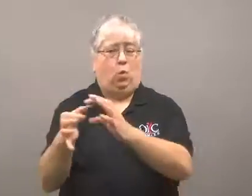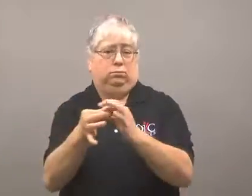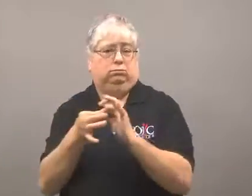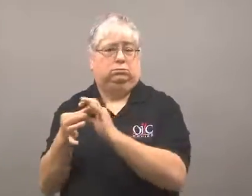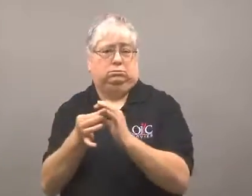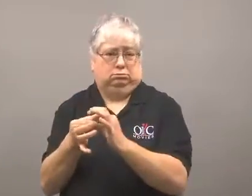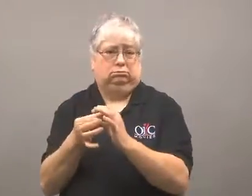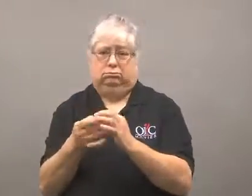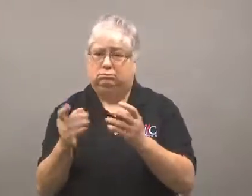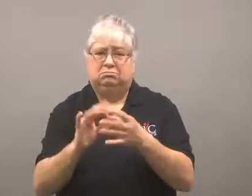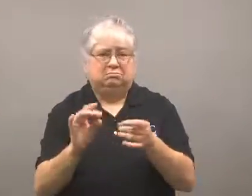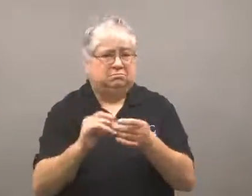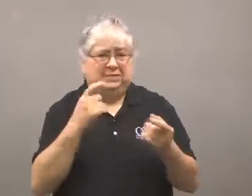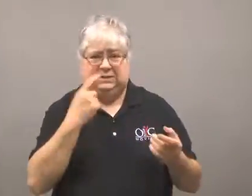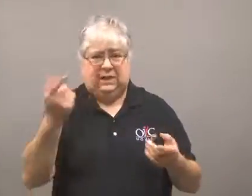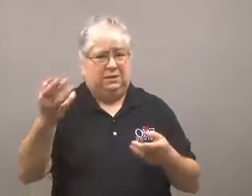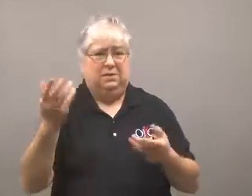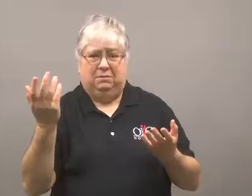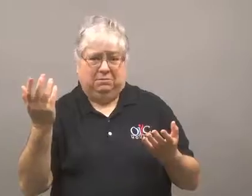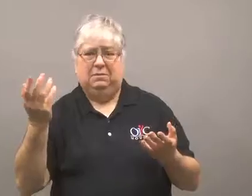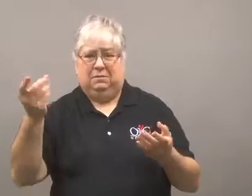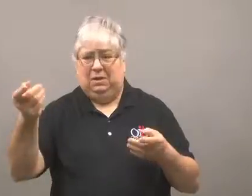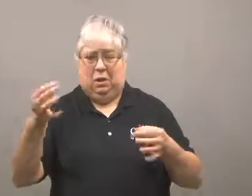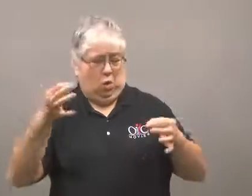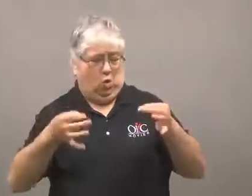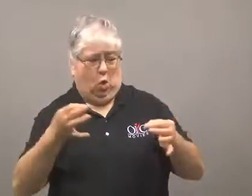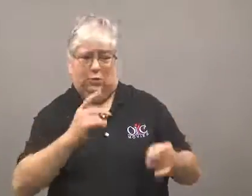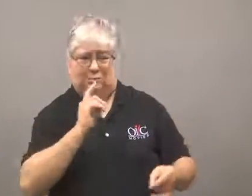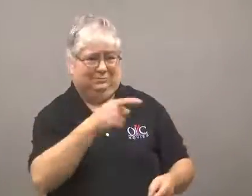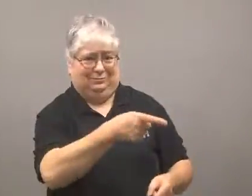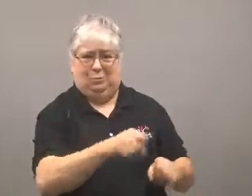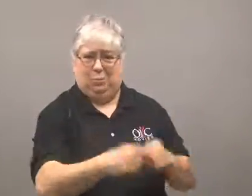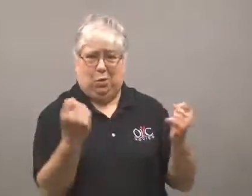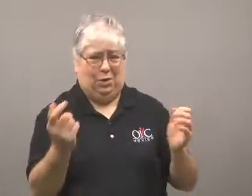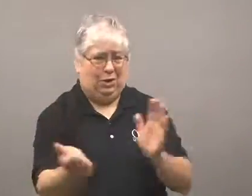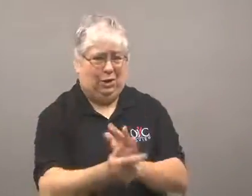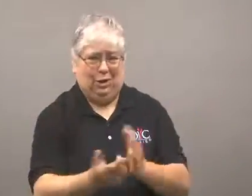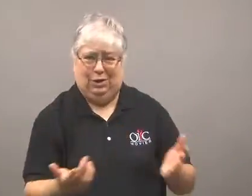They issued a joint statement saying the court ruled it illegal.